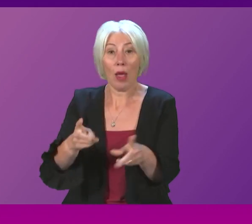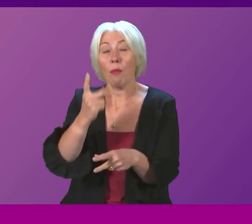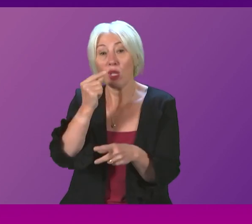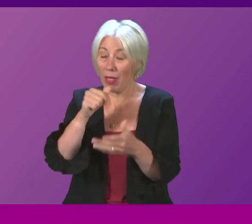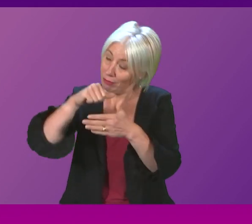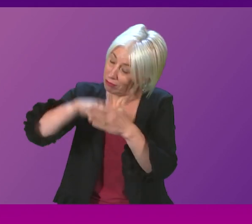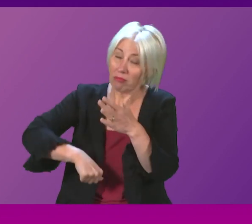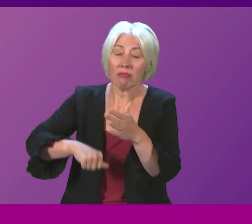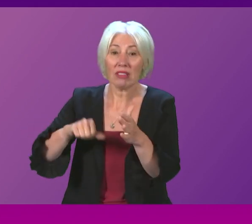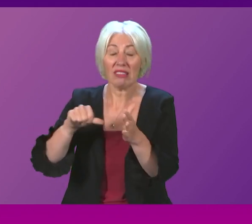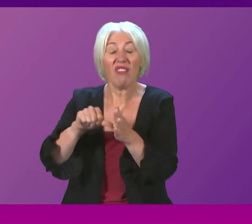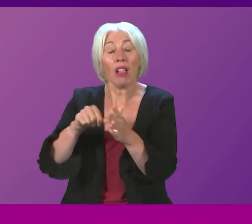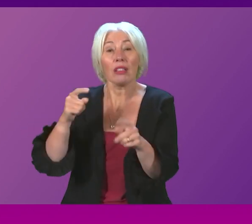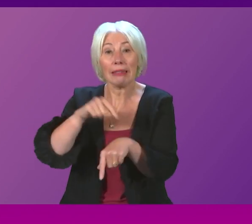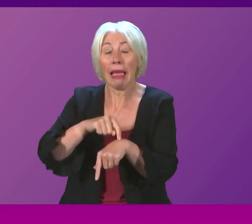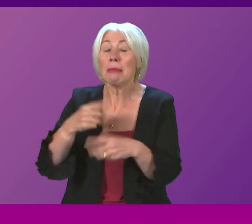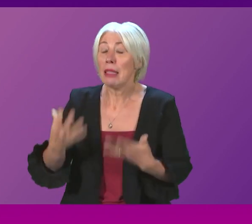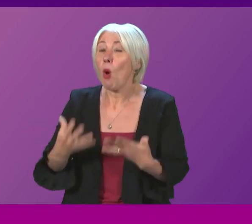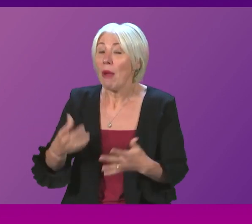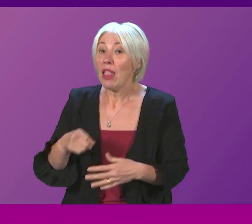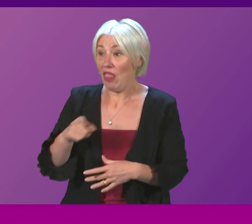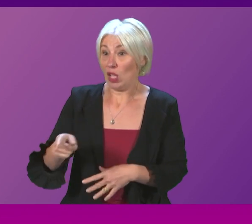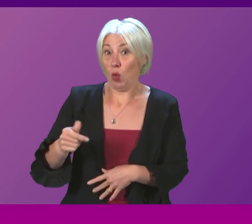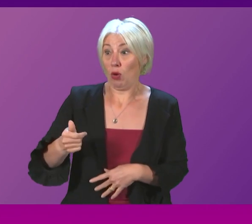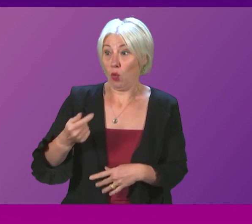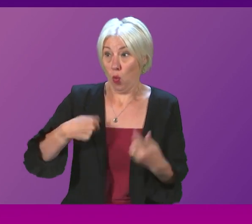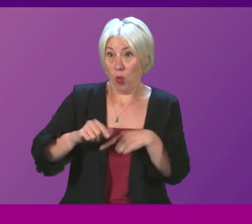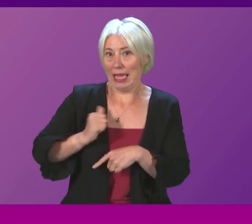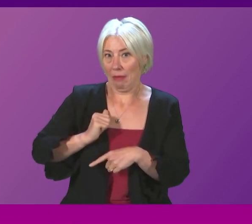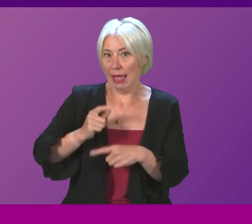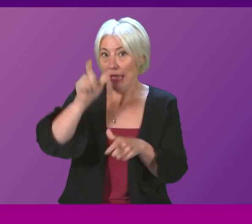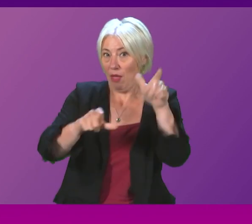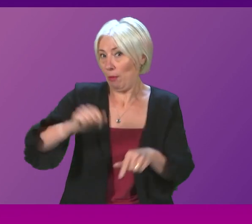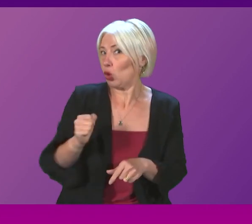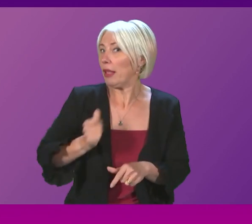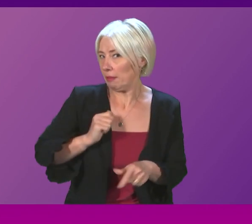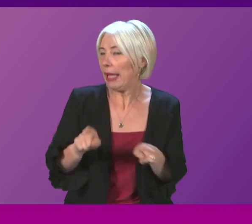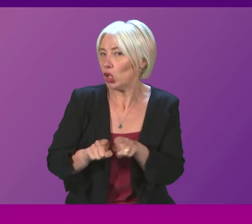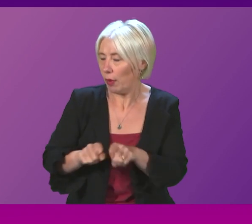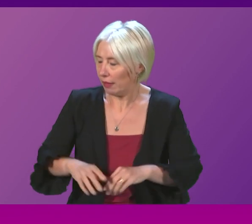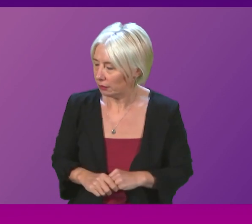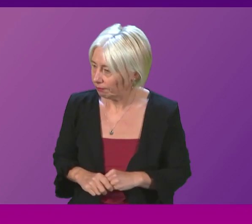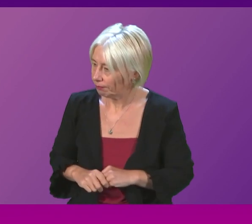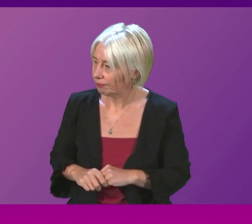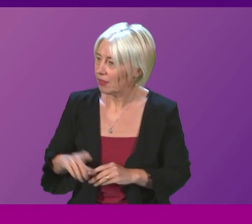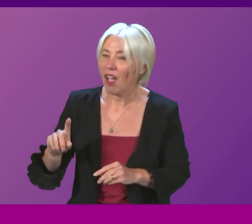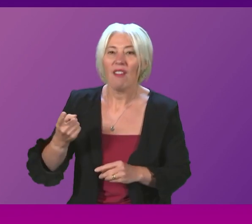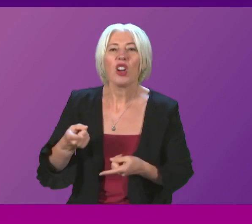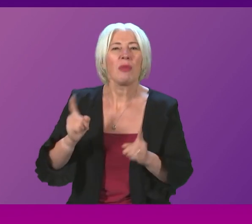that is what it deserves and what the people of Scotland expect from us. The First Minister wants to pretend that she has not been in government for 15 years and